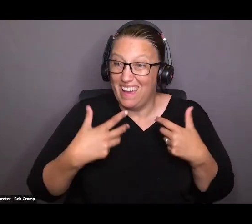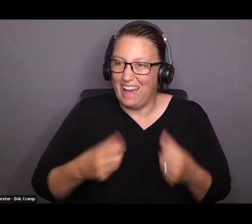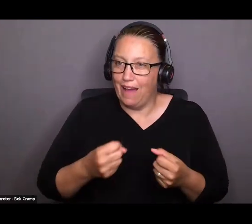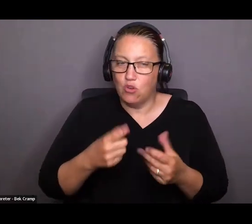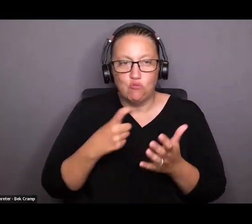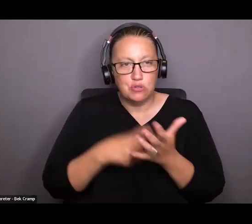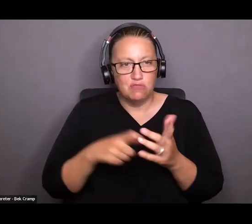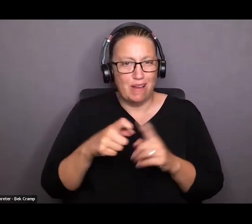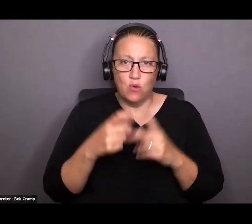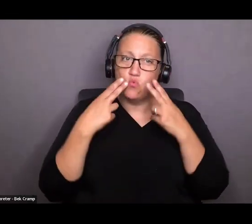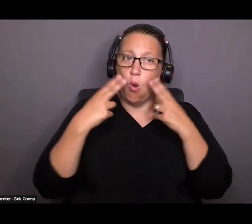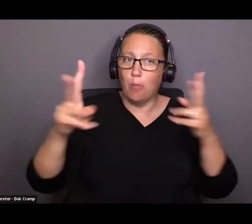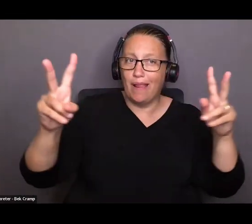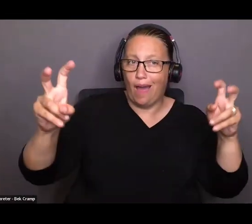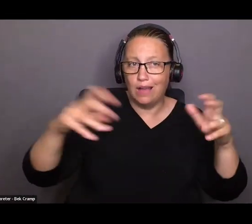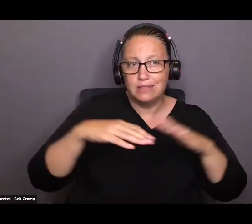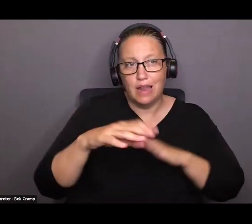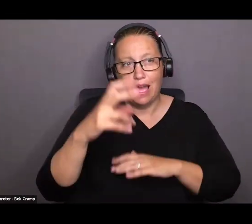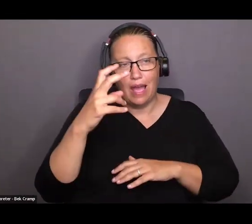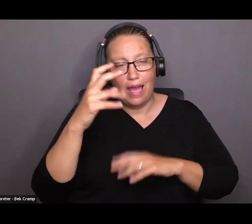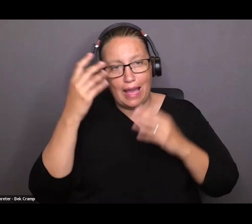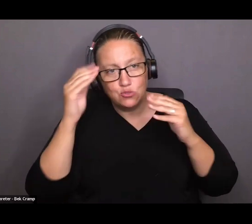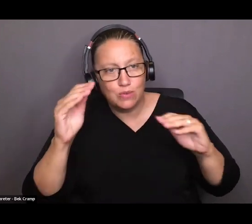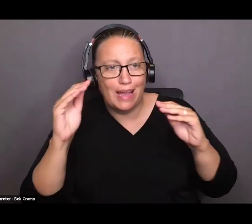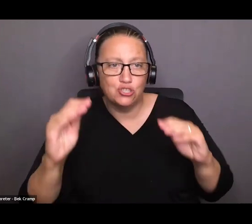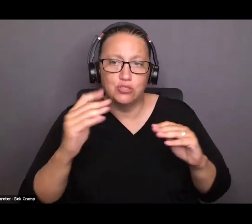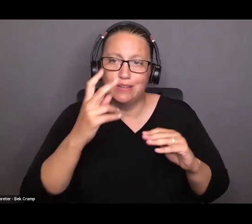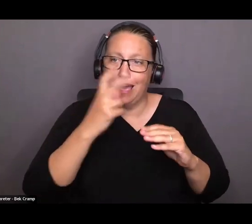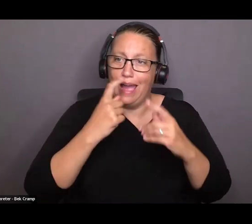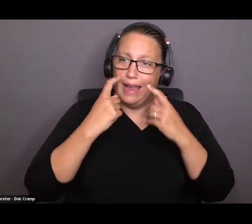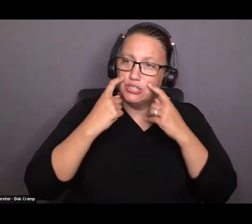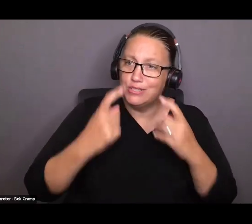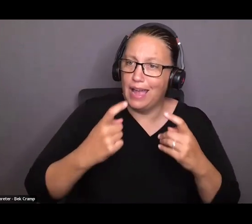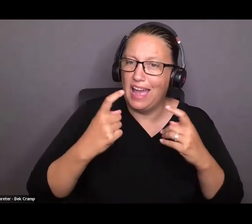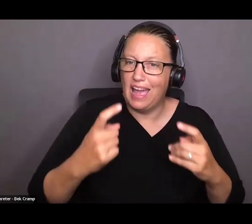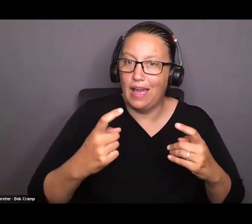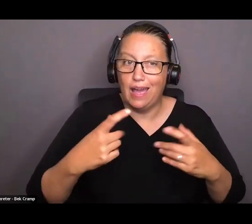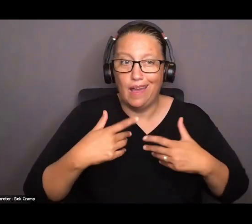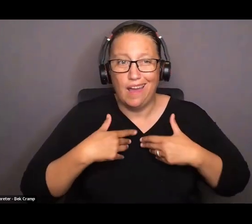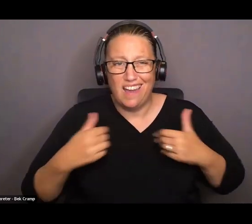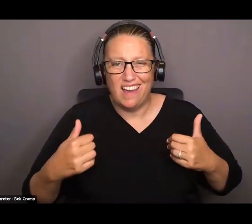in education and aged care and other settings, and in health, where we really need to unpick that